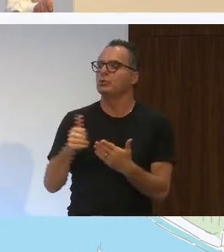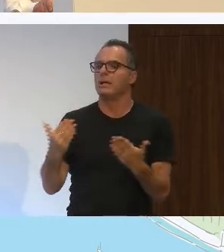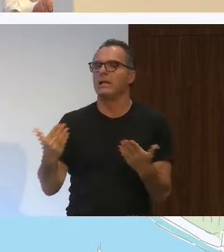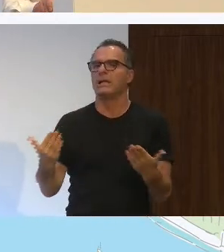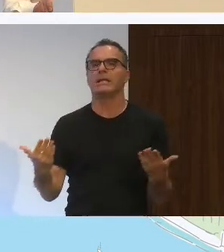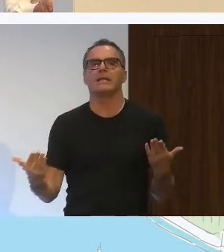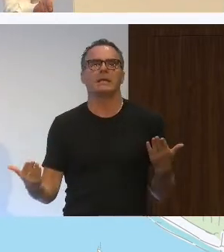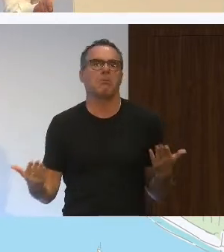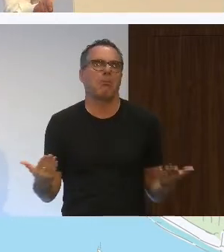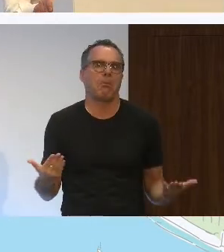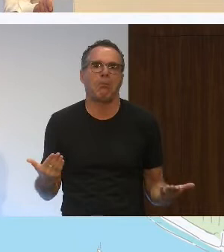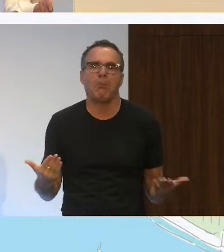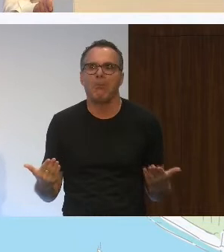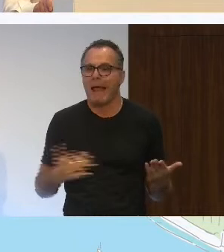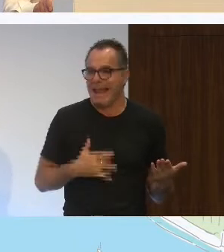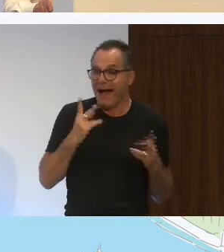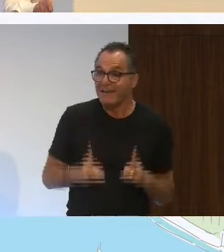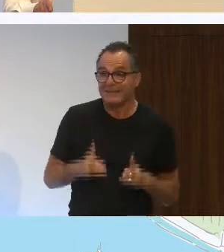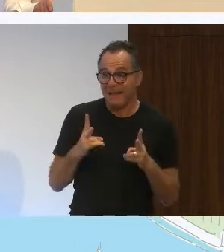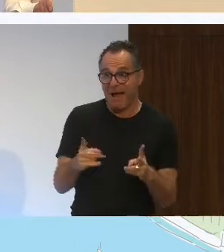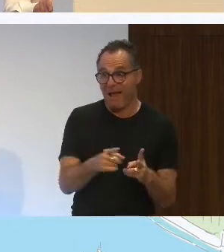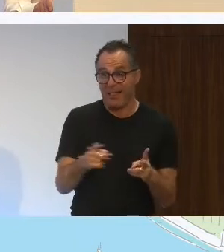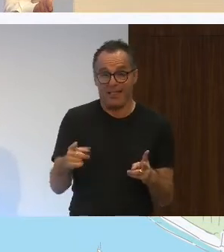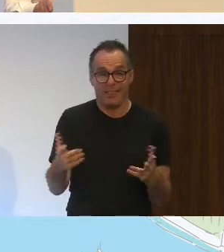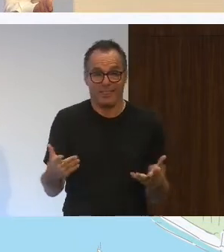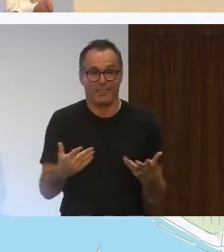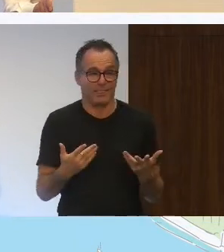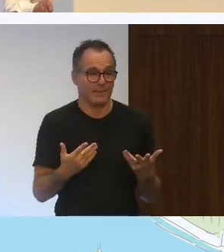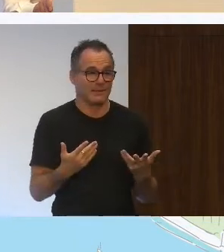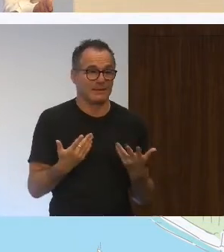and have lifestyles which to provoke migraines.